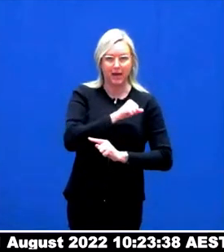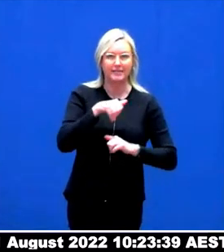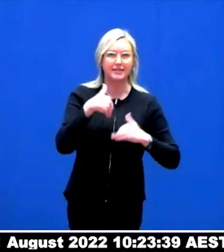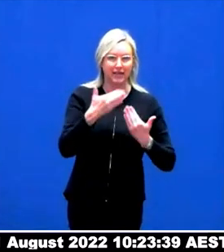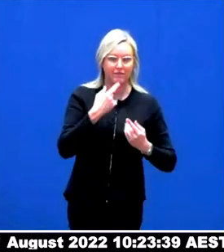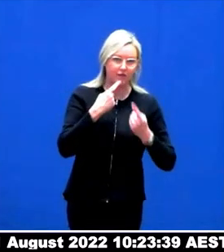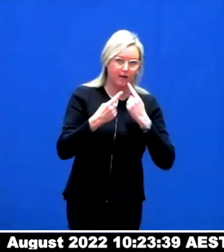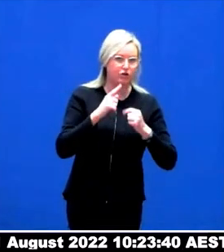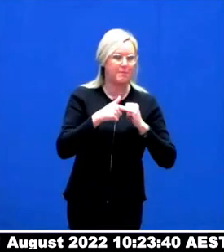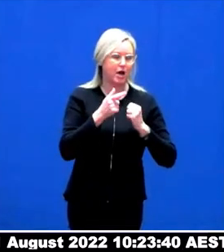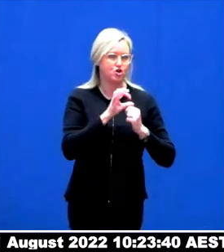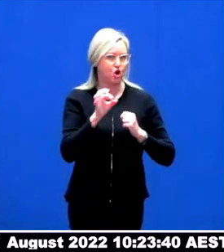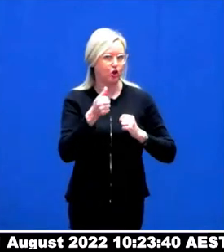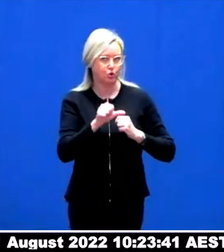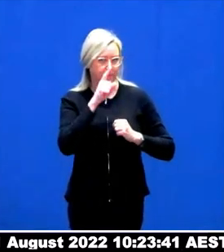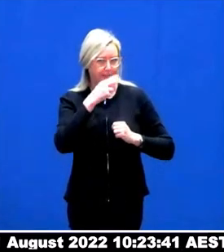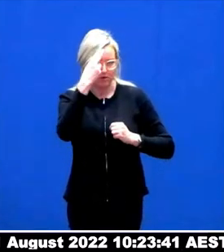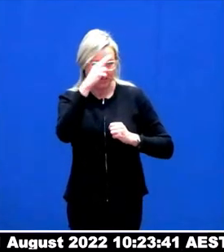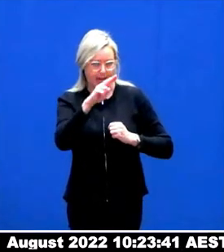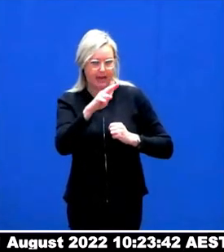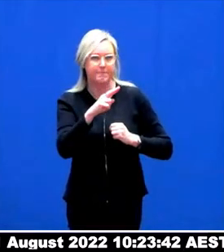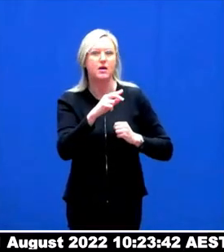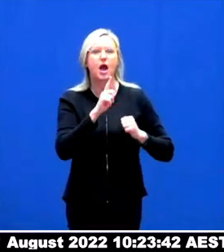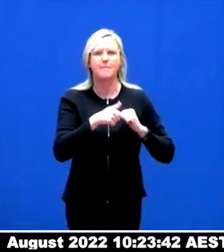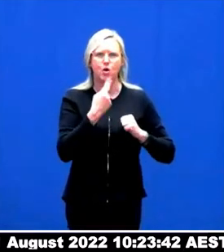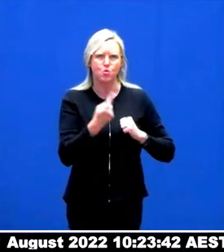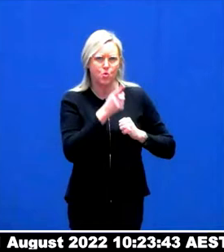about people accessing Specialist Homelessness Services.